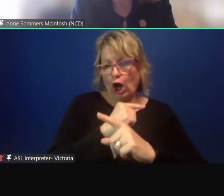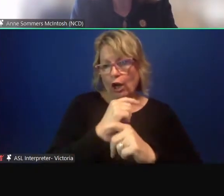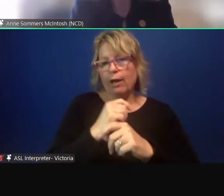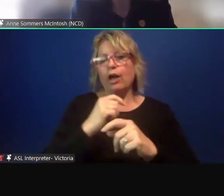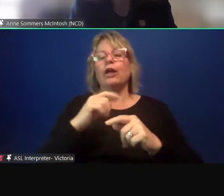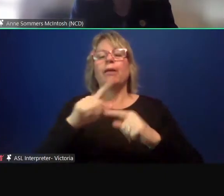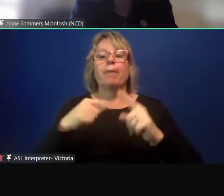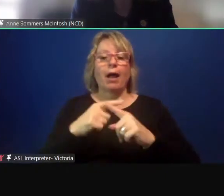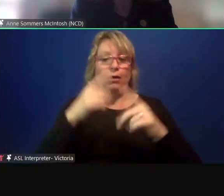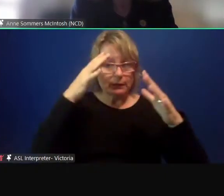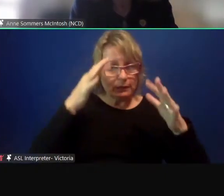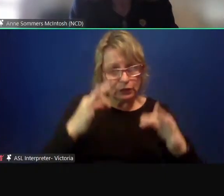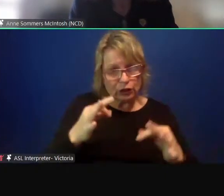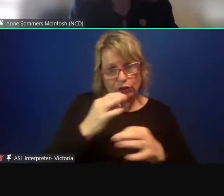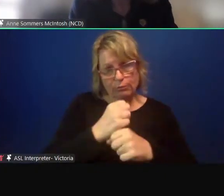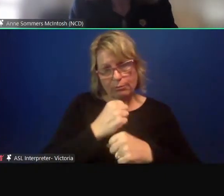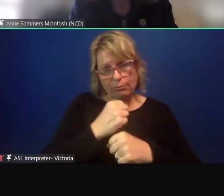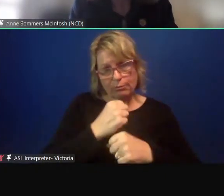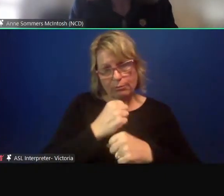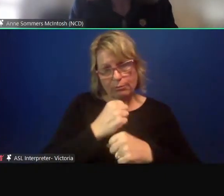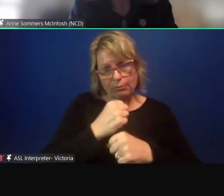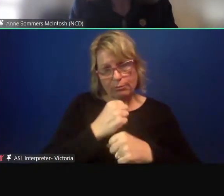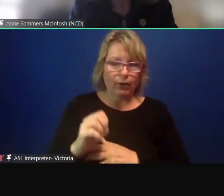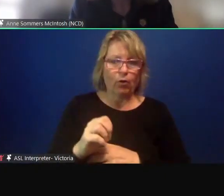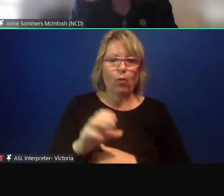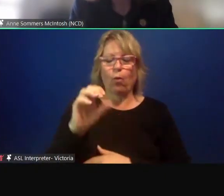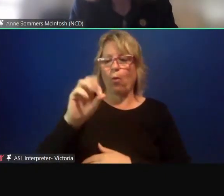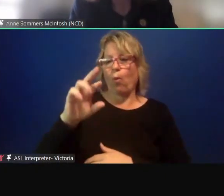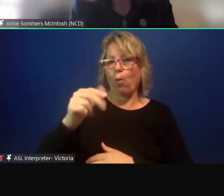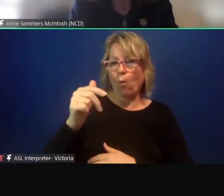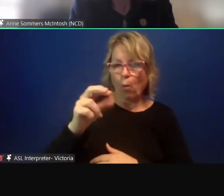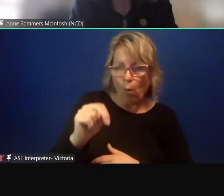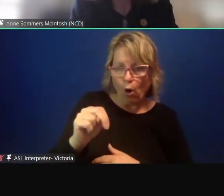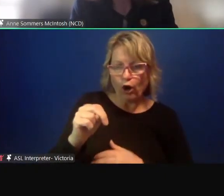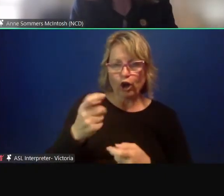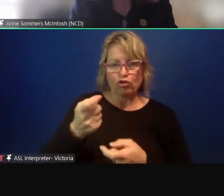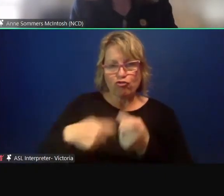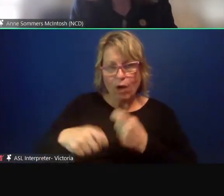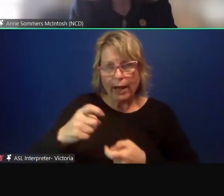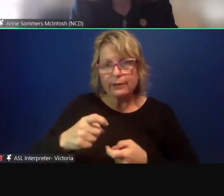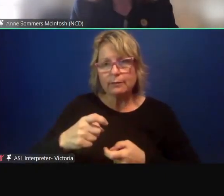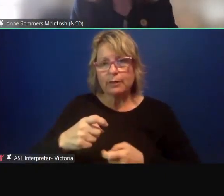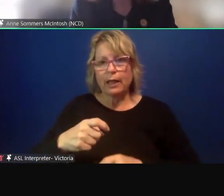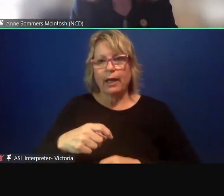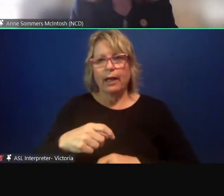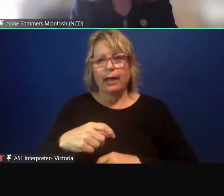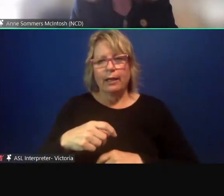health care environments, organ discrimination, the dangers of assisted suicide for people with